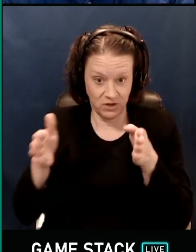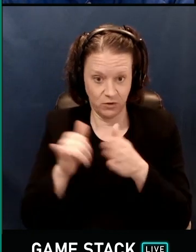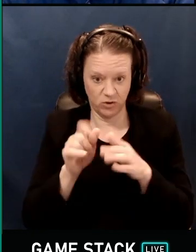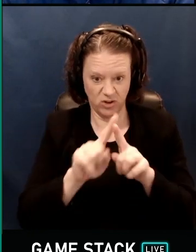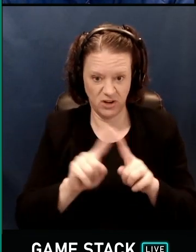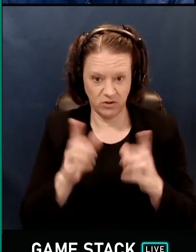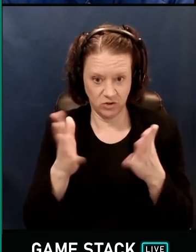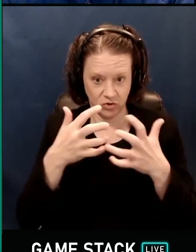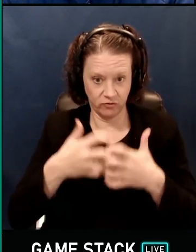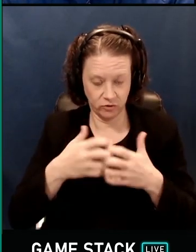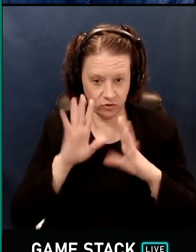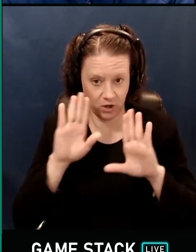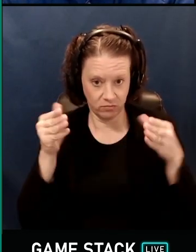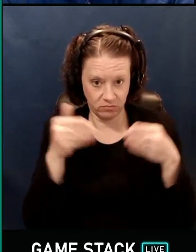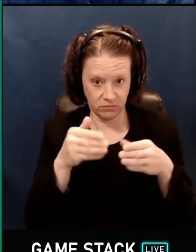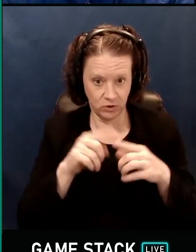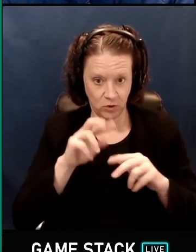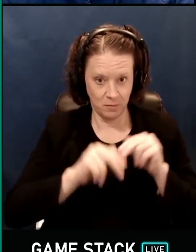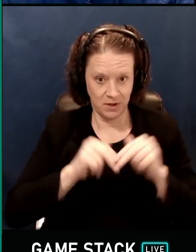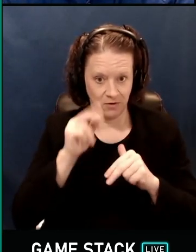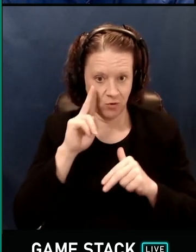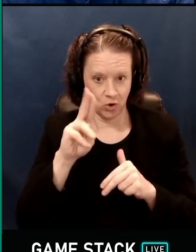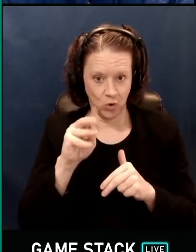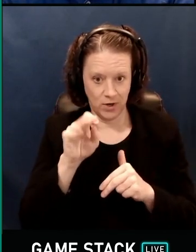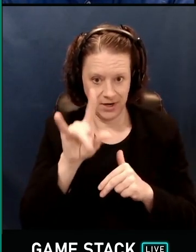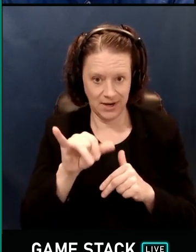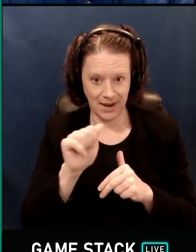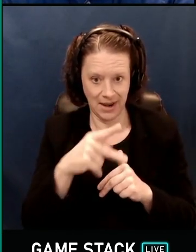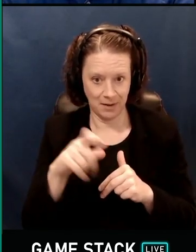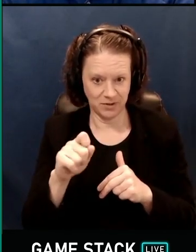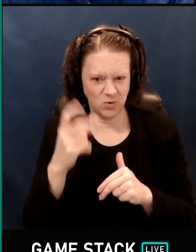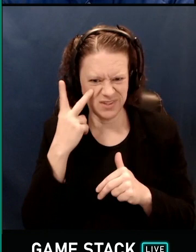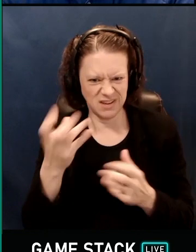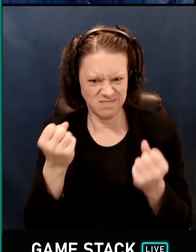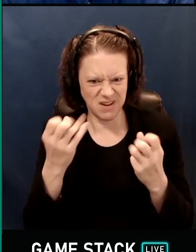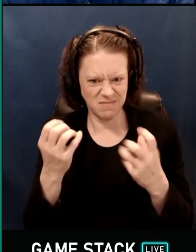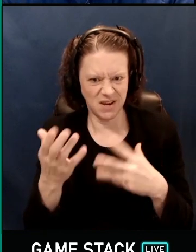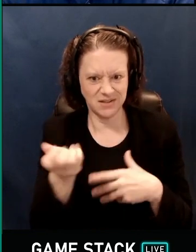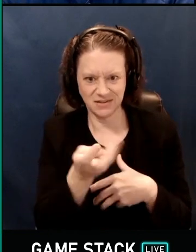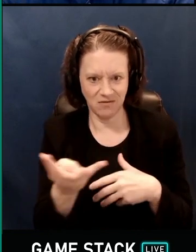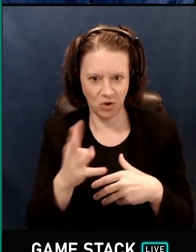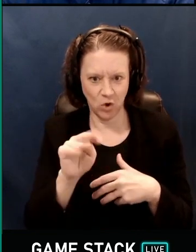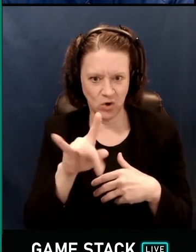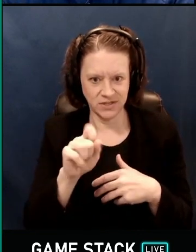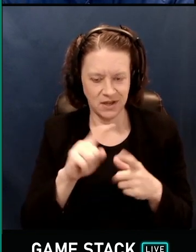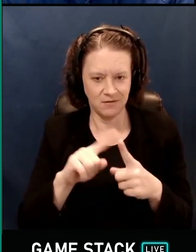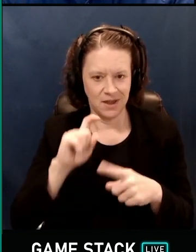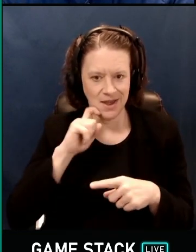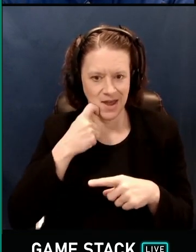You can see eleven units of Apple Mac Mini now running in our empty office.